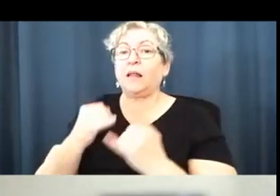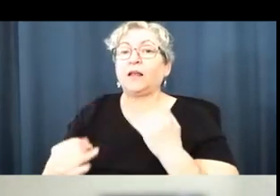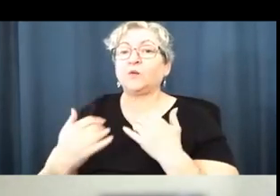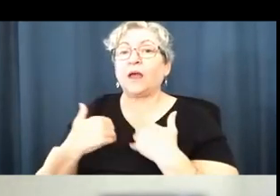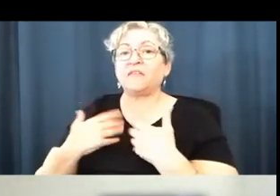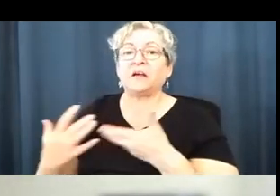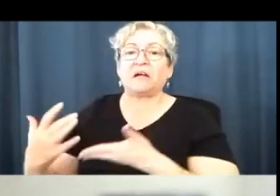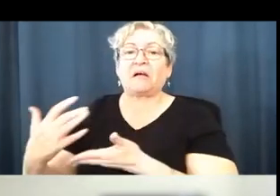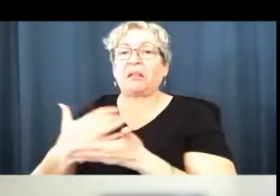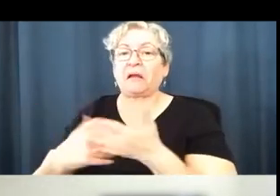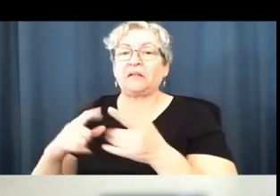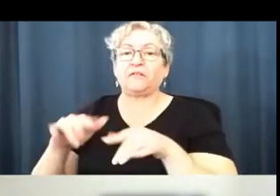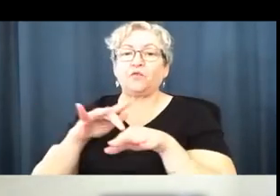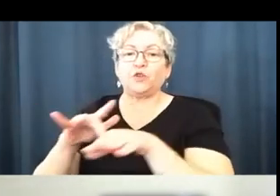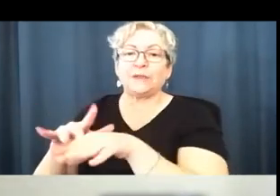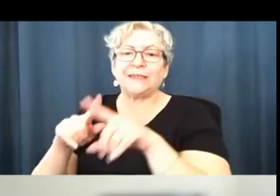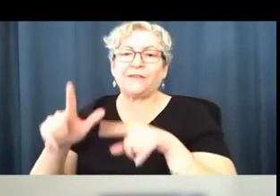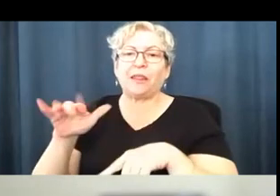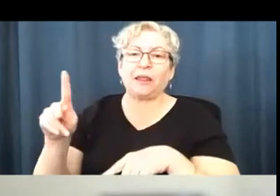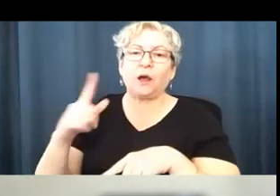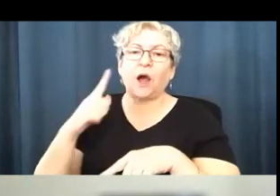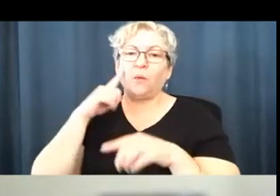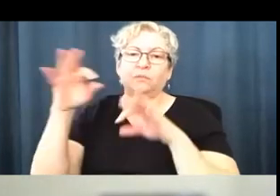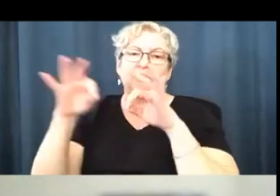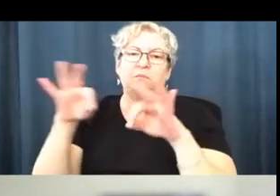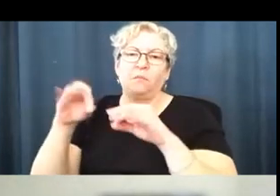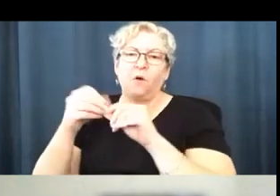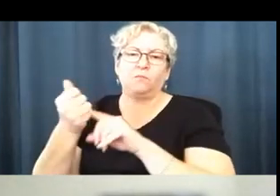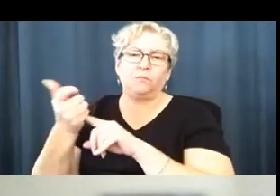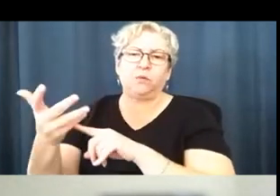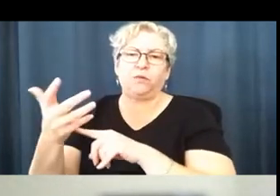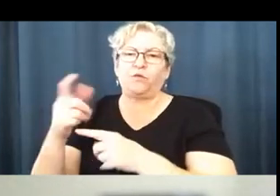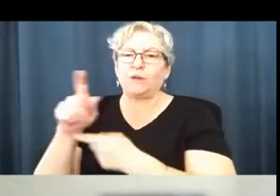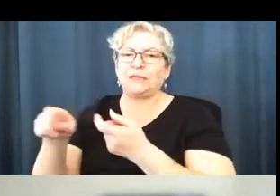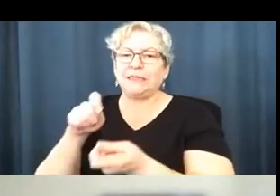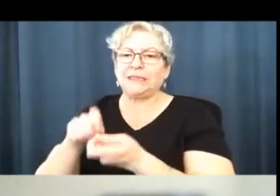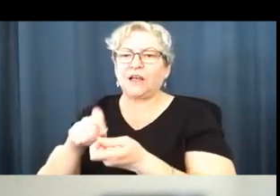which is just a bunch of links that will go into a lot more detail on a bunch of different topics.